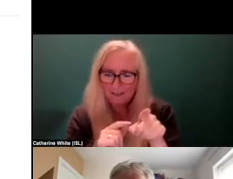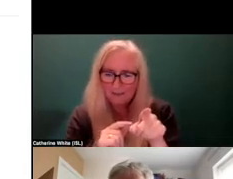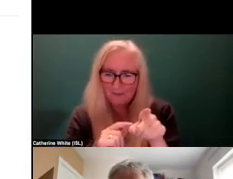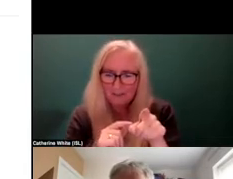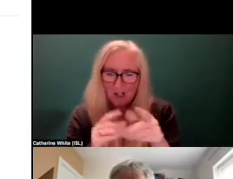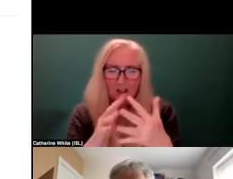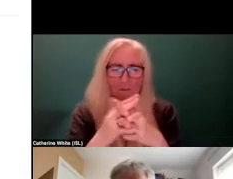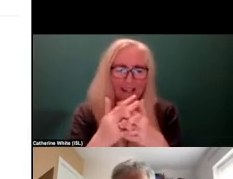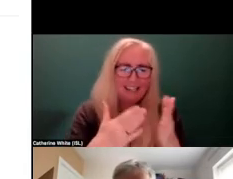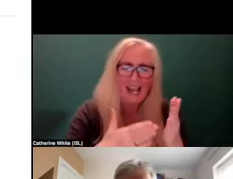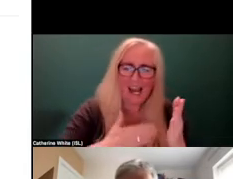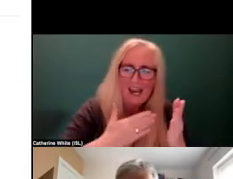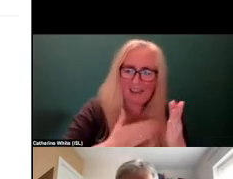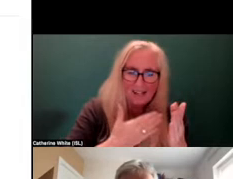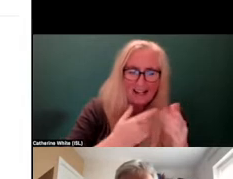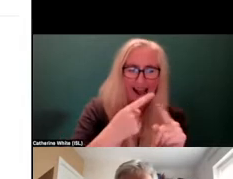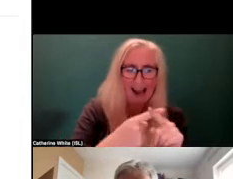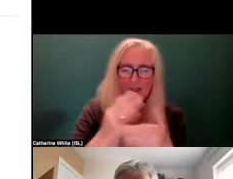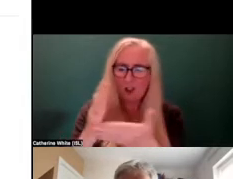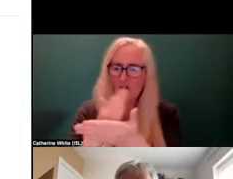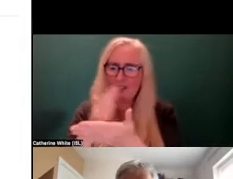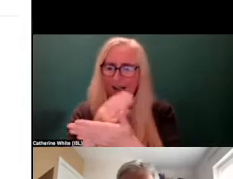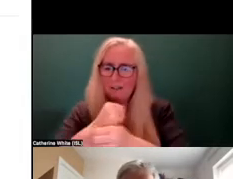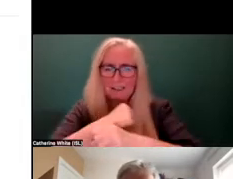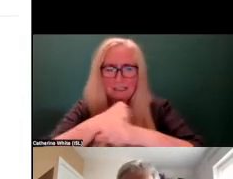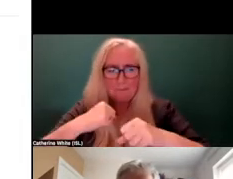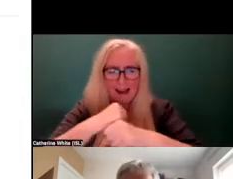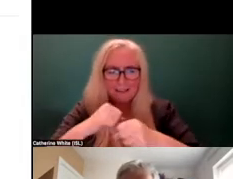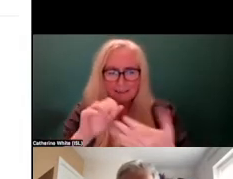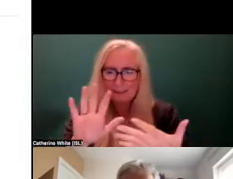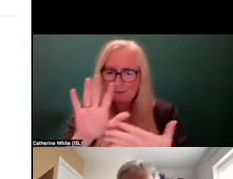And that mix of the living units and then the shared spaces.